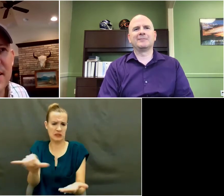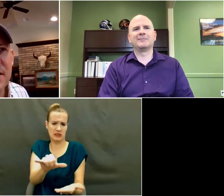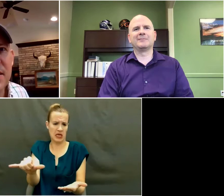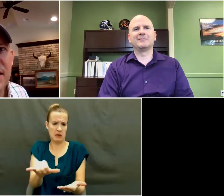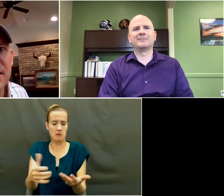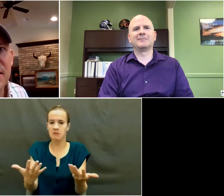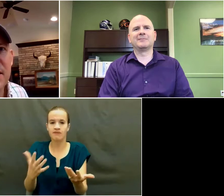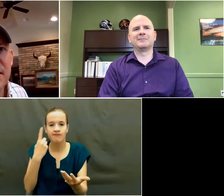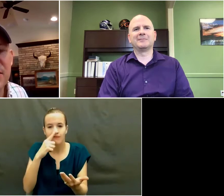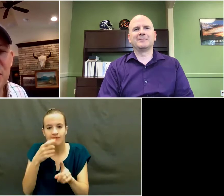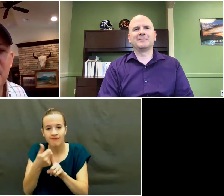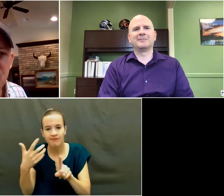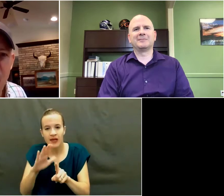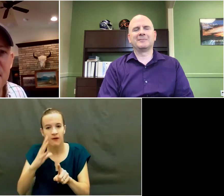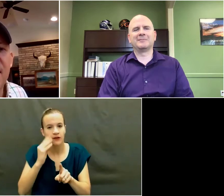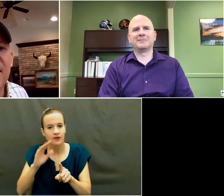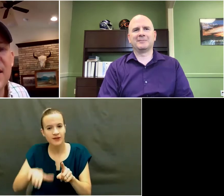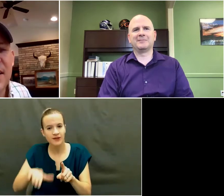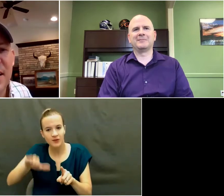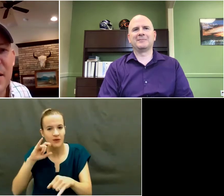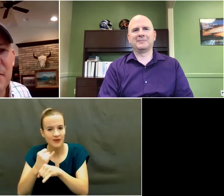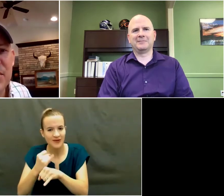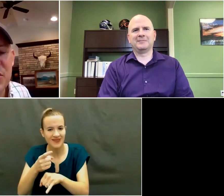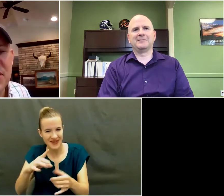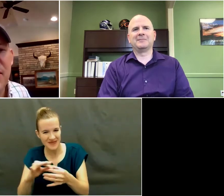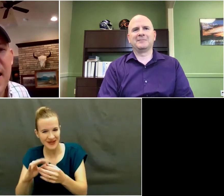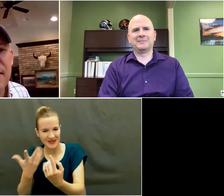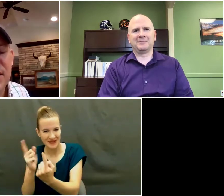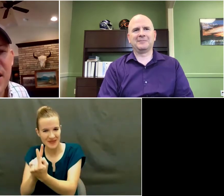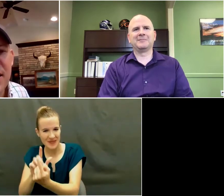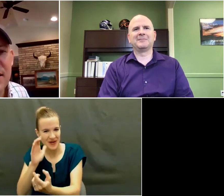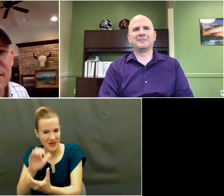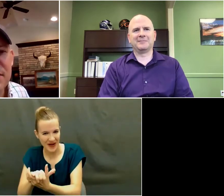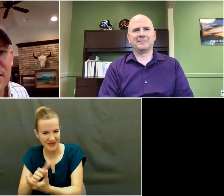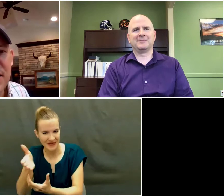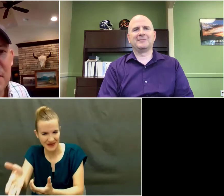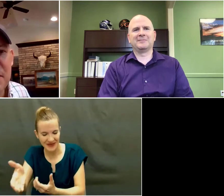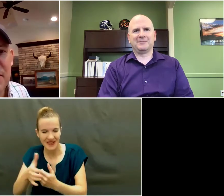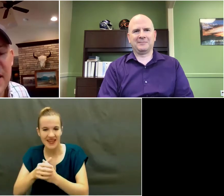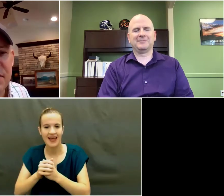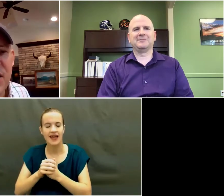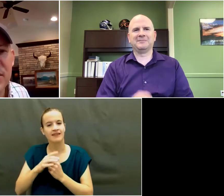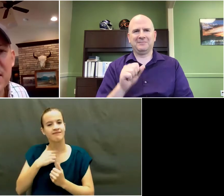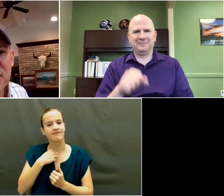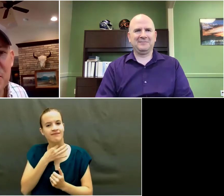and, and you said you met your wife there. Um, do you still have a lot of lifelong relationships